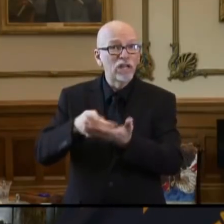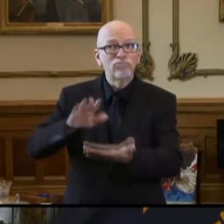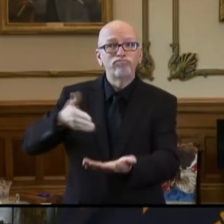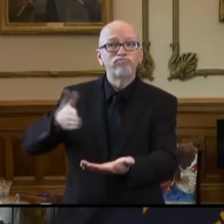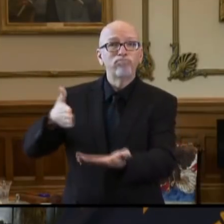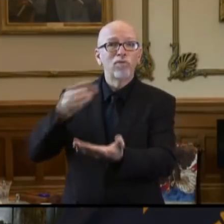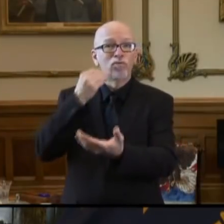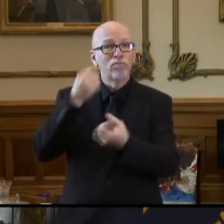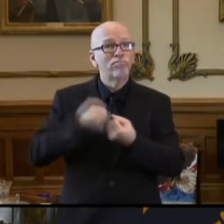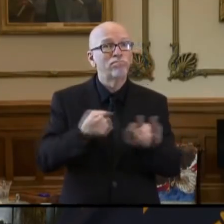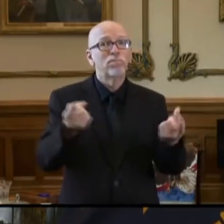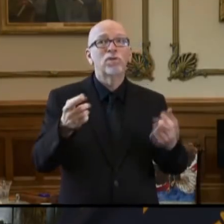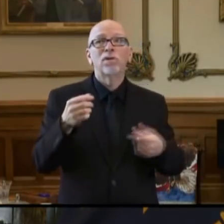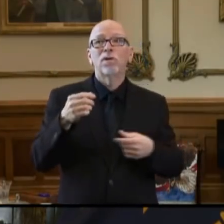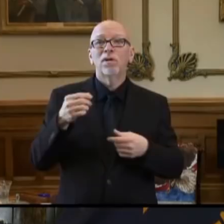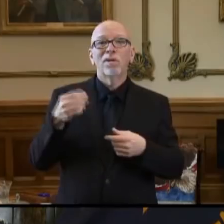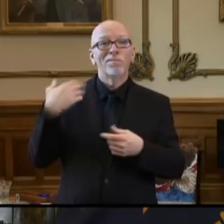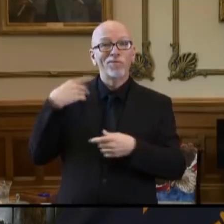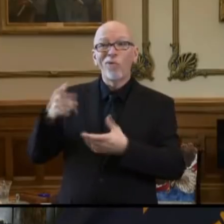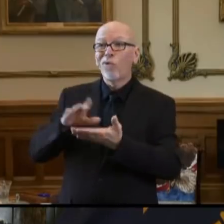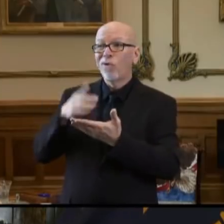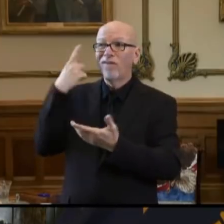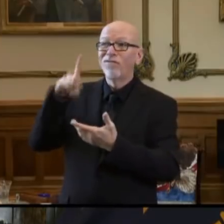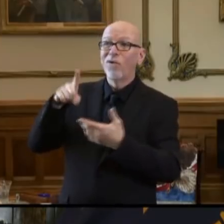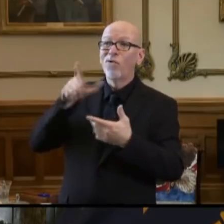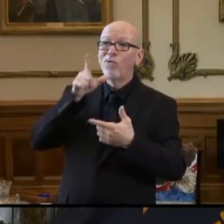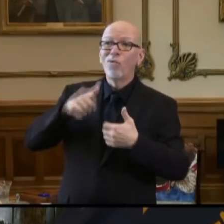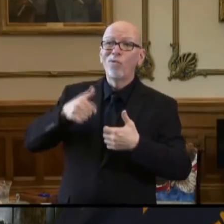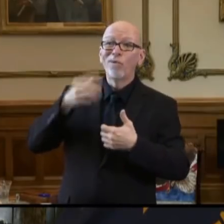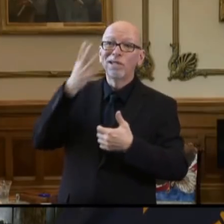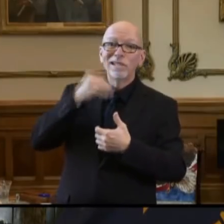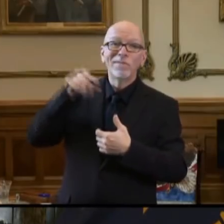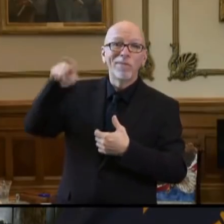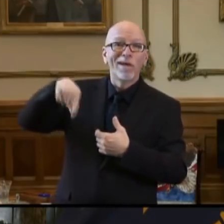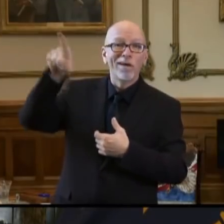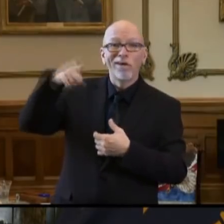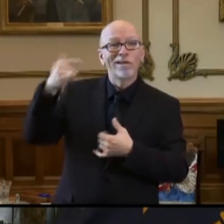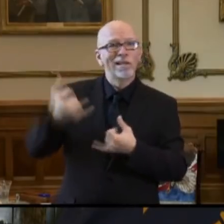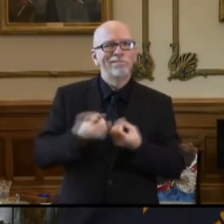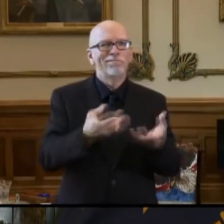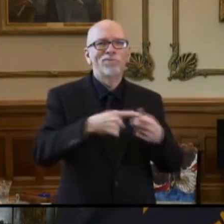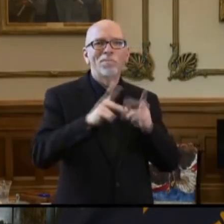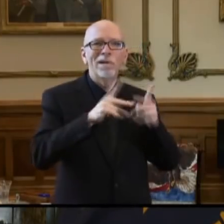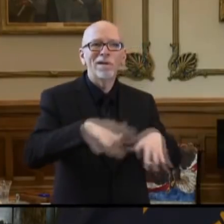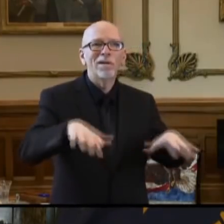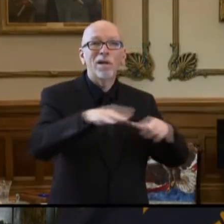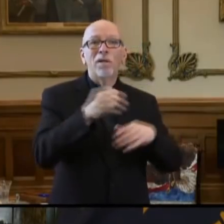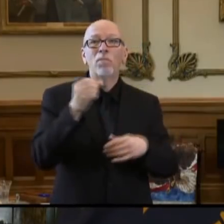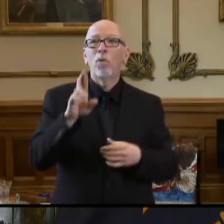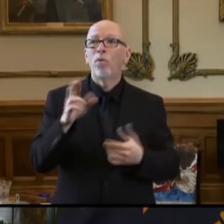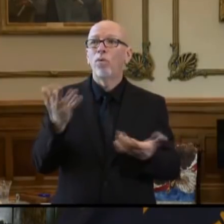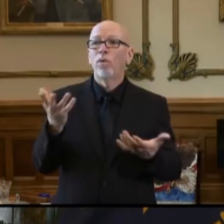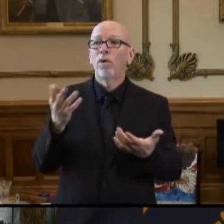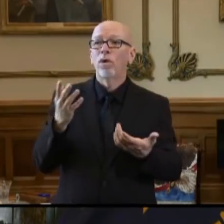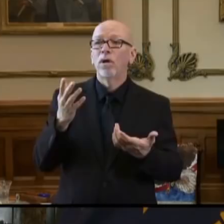APPRECIATED. WHETHER IT'S COOKING 2000 MEALS IN A KITCHEN THAT USED TO BE HUSTLING AND